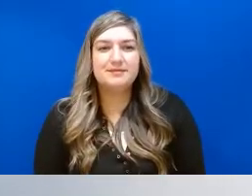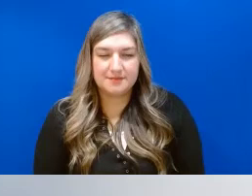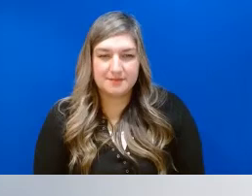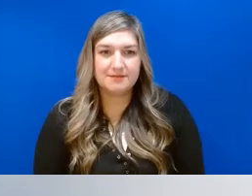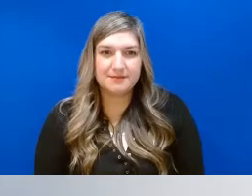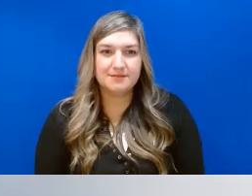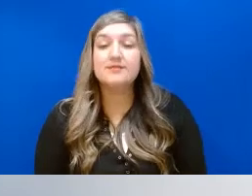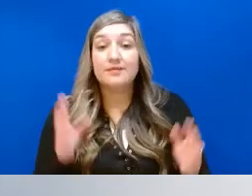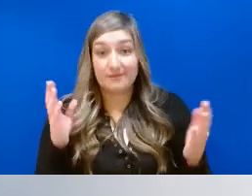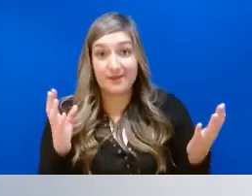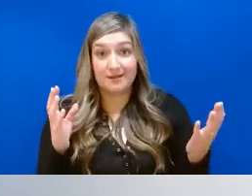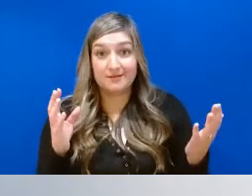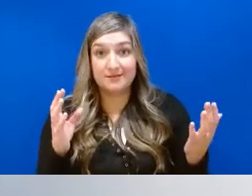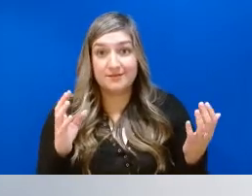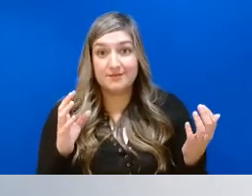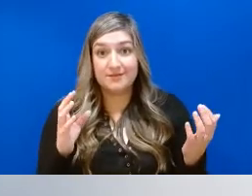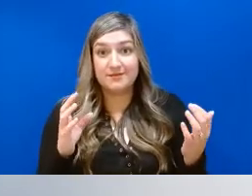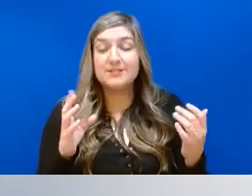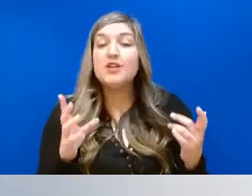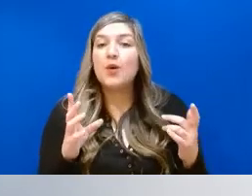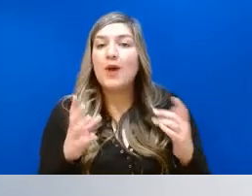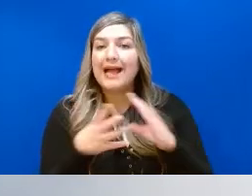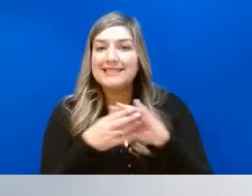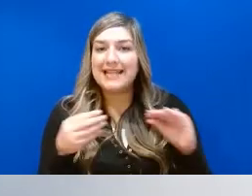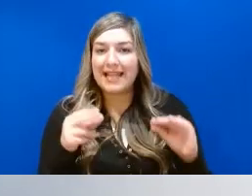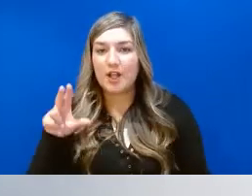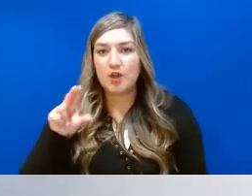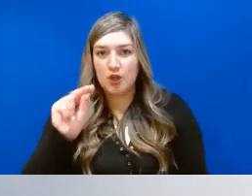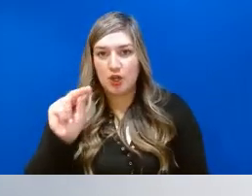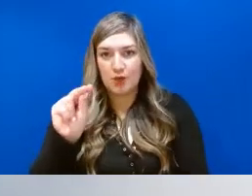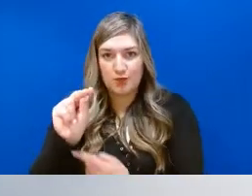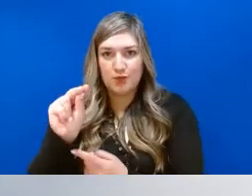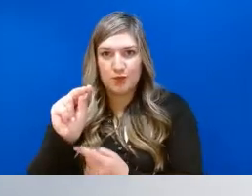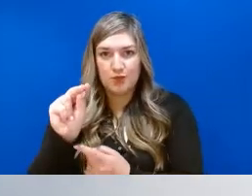So saying no and being assertive is an important skill.